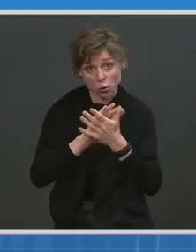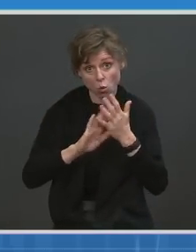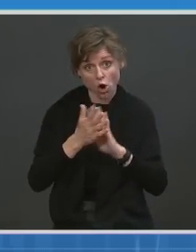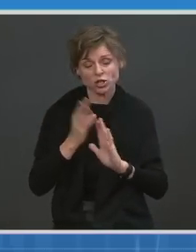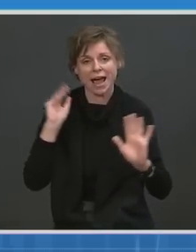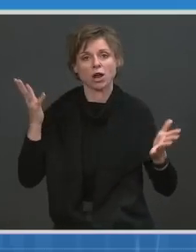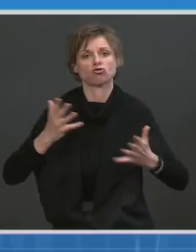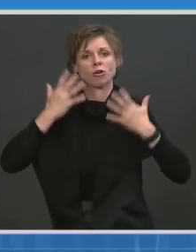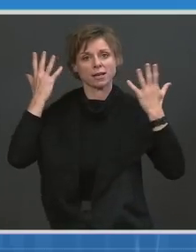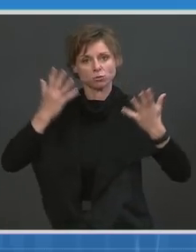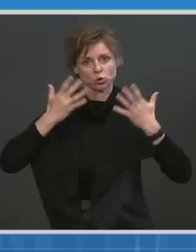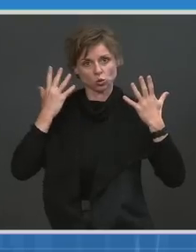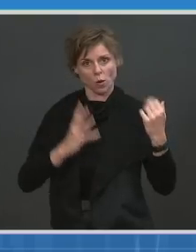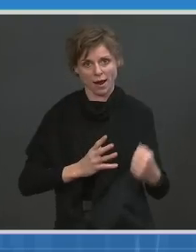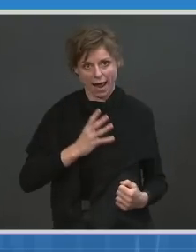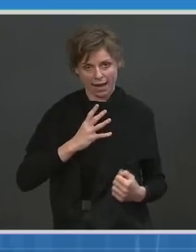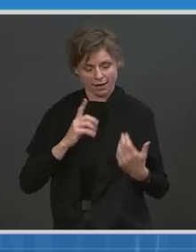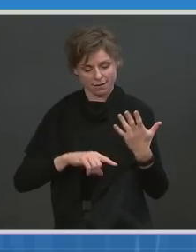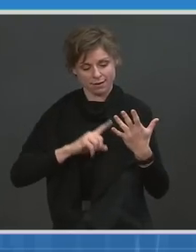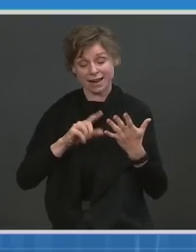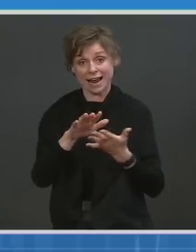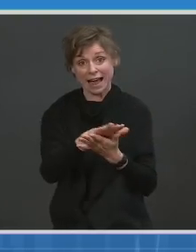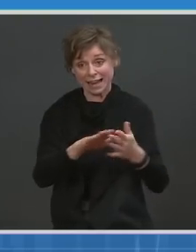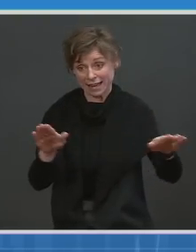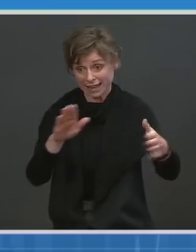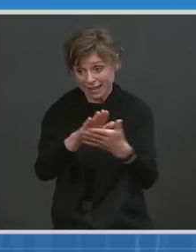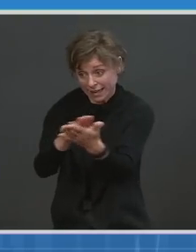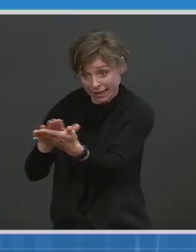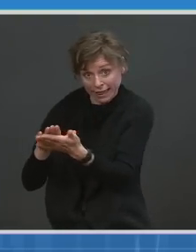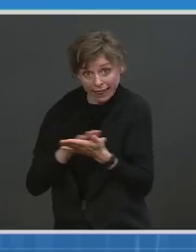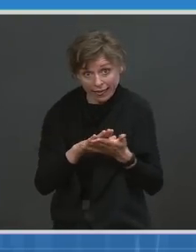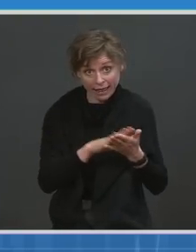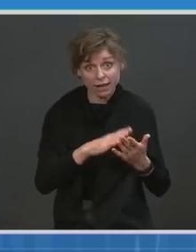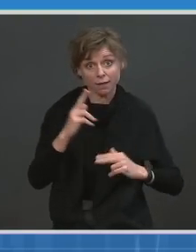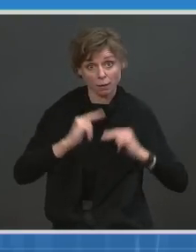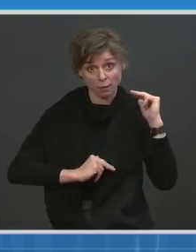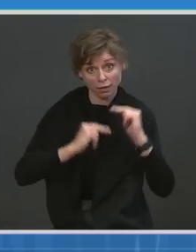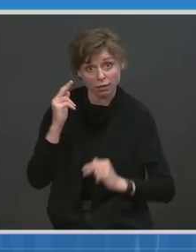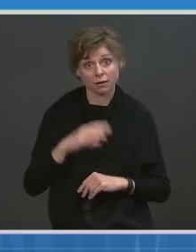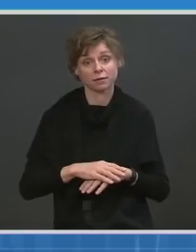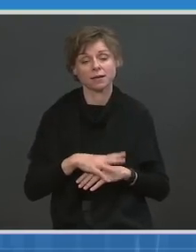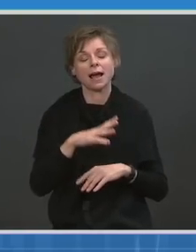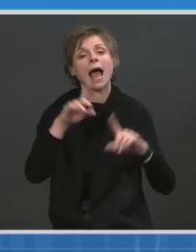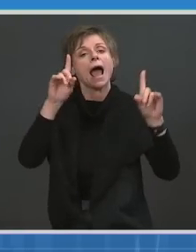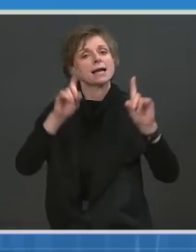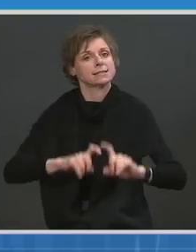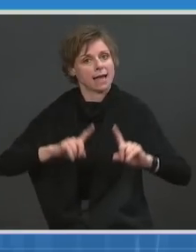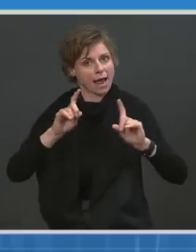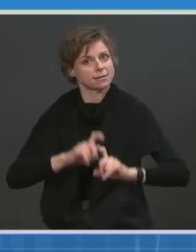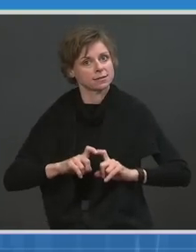cleaning to maintain healthy facilities, and diagnostic testing with rapid and efficient contact tracing,